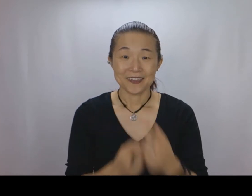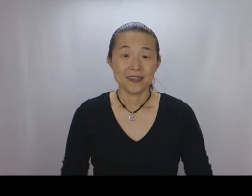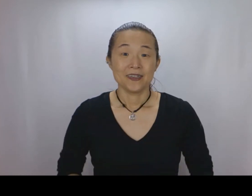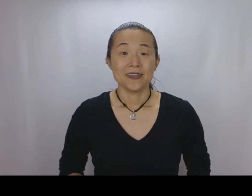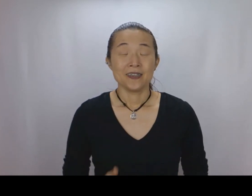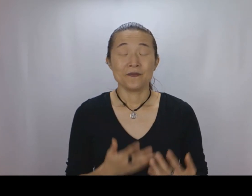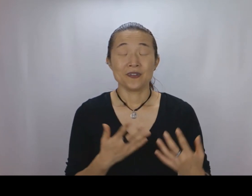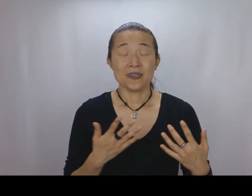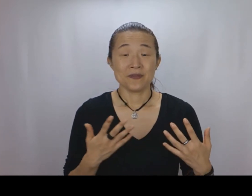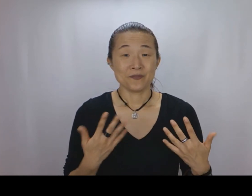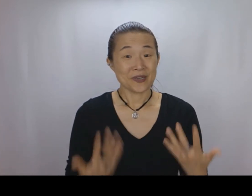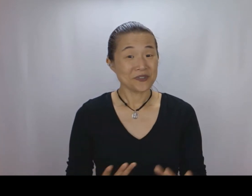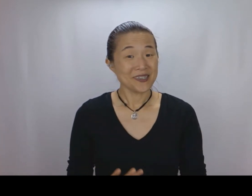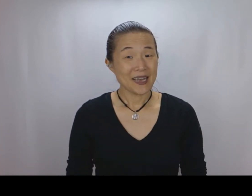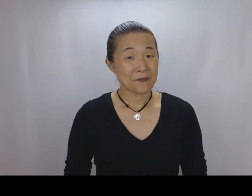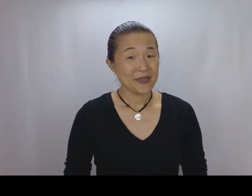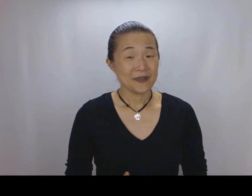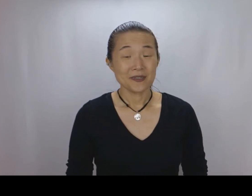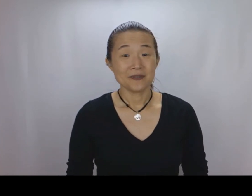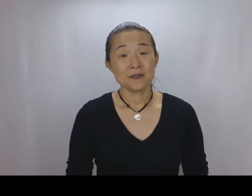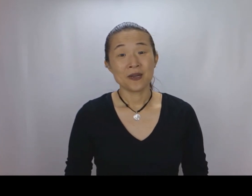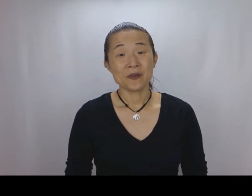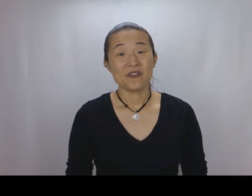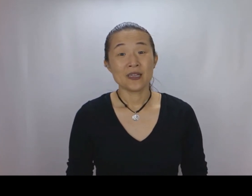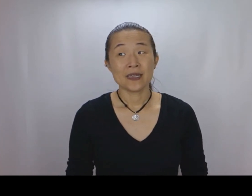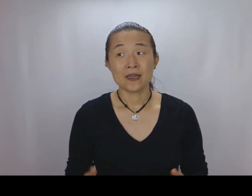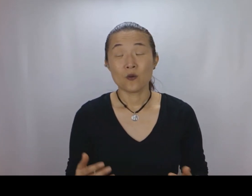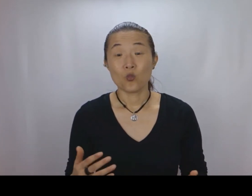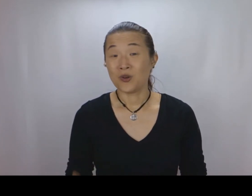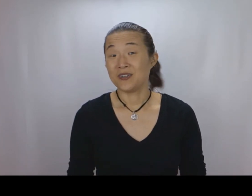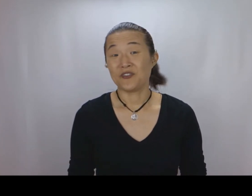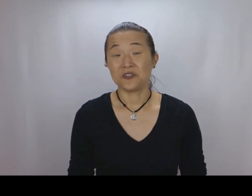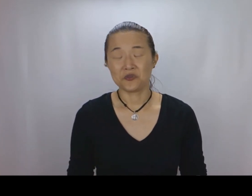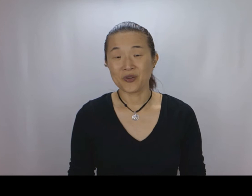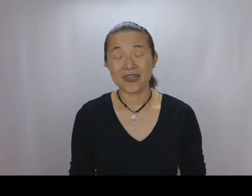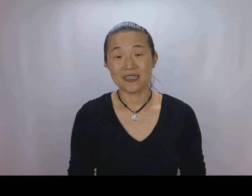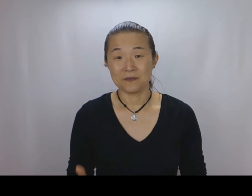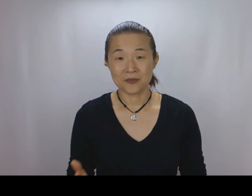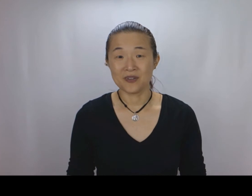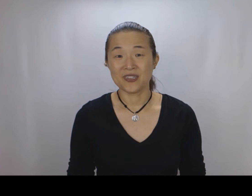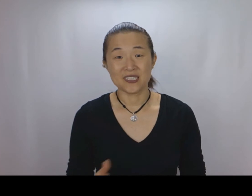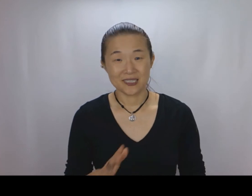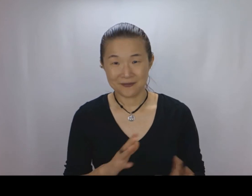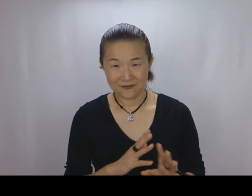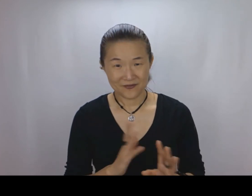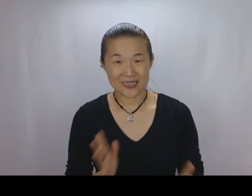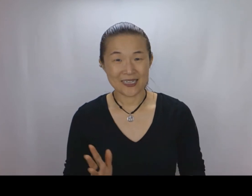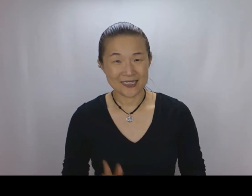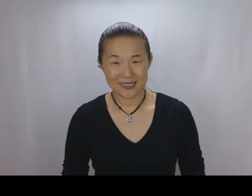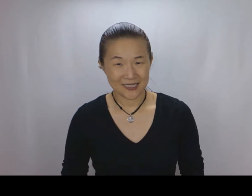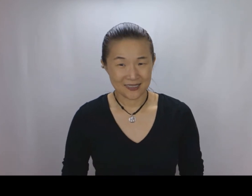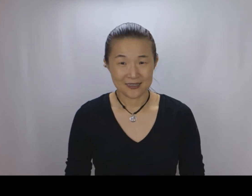and if you're even better than happy you might be feeling wonderful, great, marvelous, fantastic.